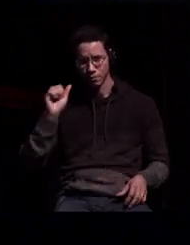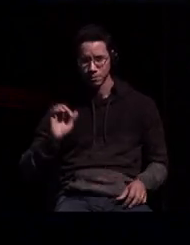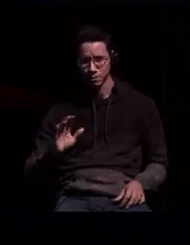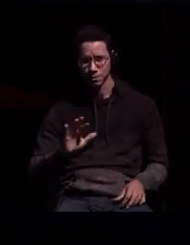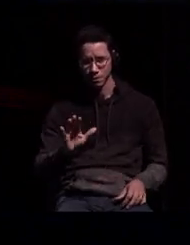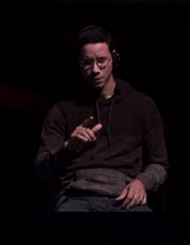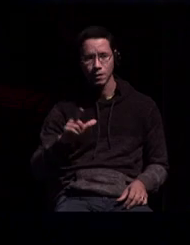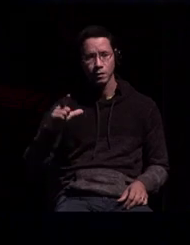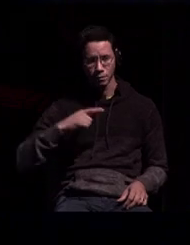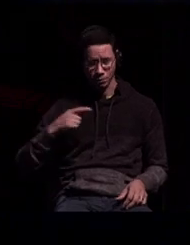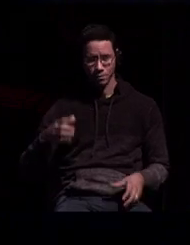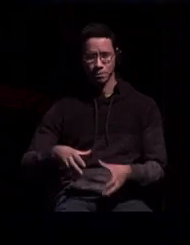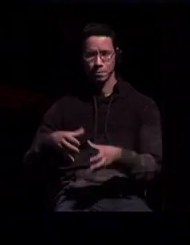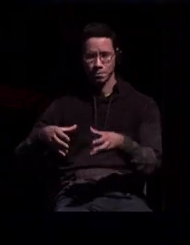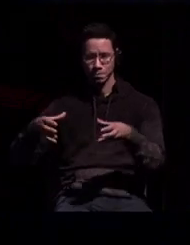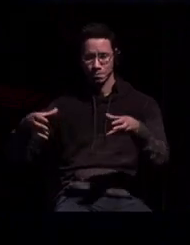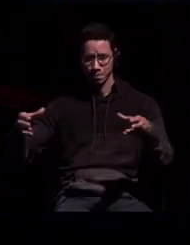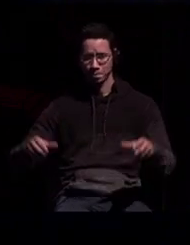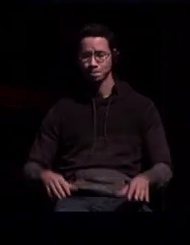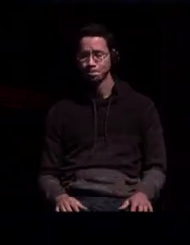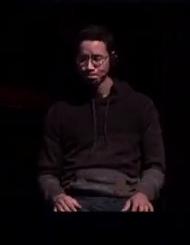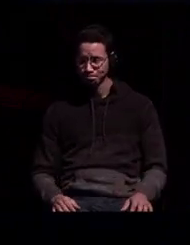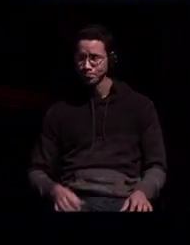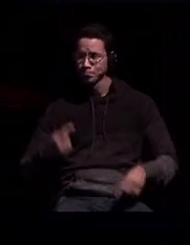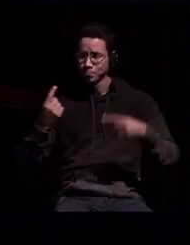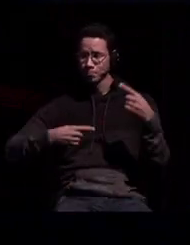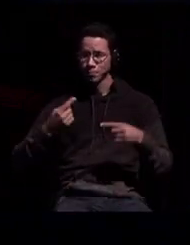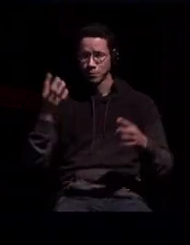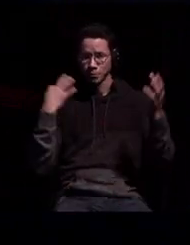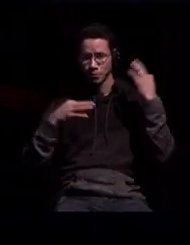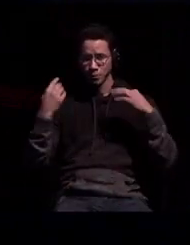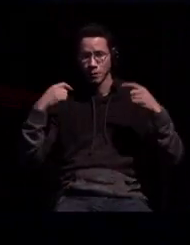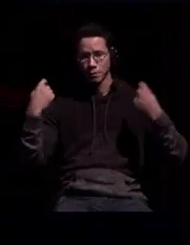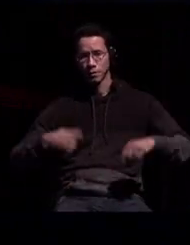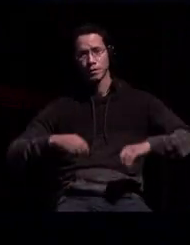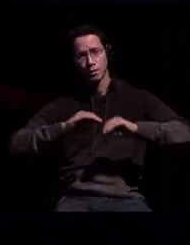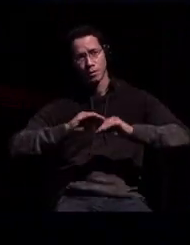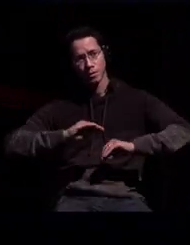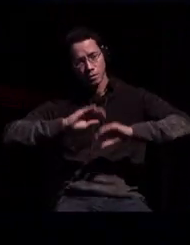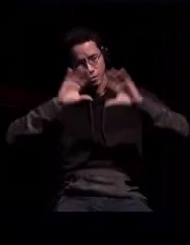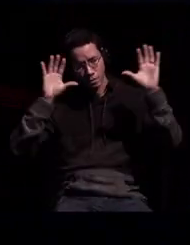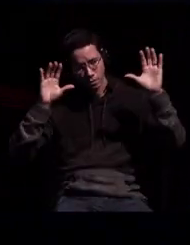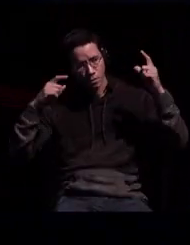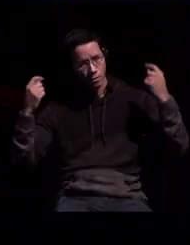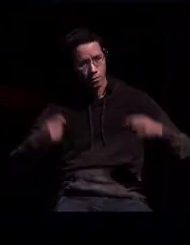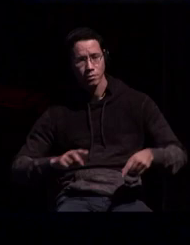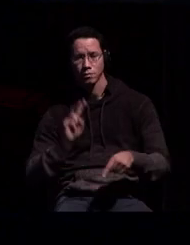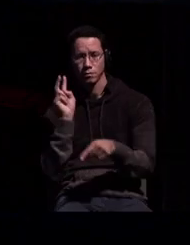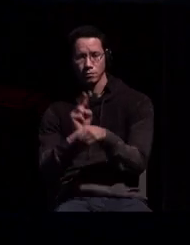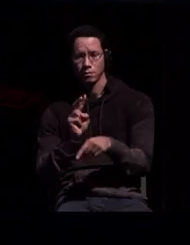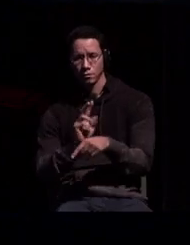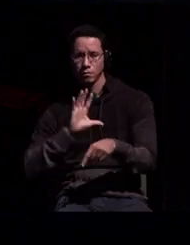The tourism policy must be able to promote the security of women at destinations